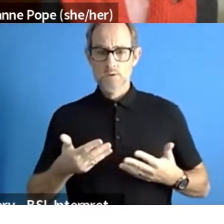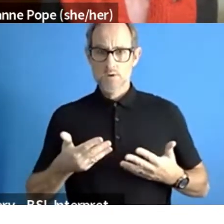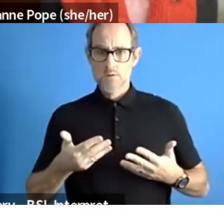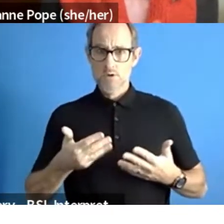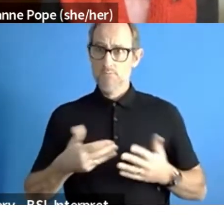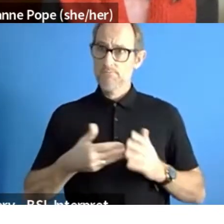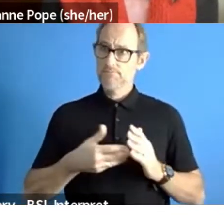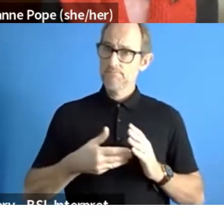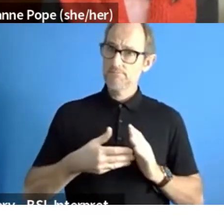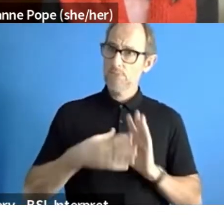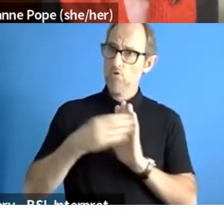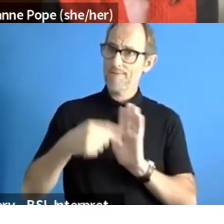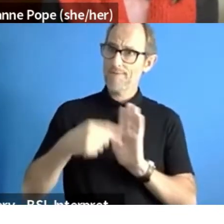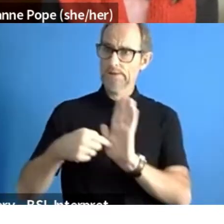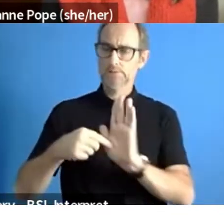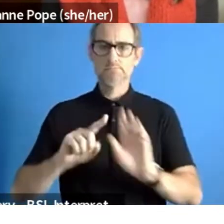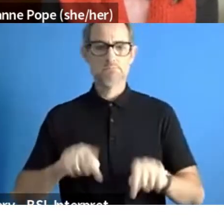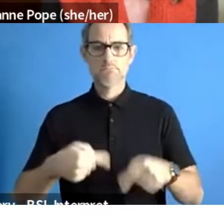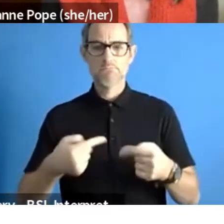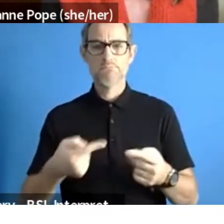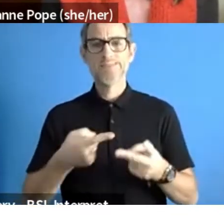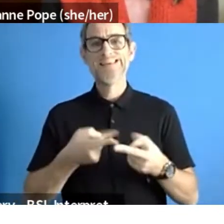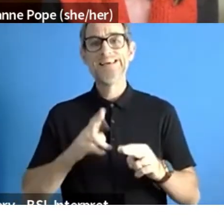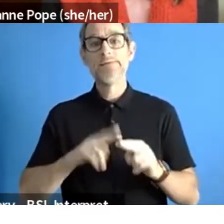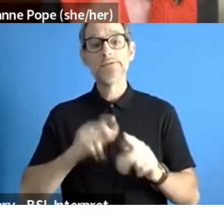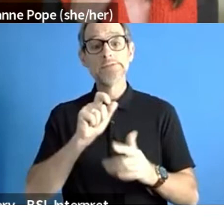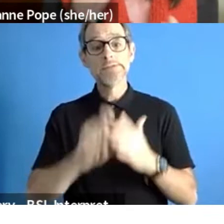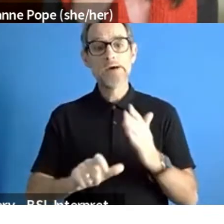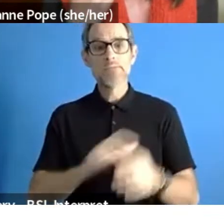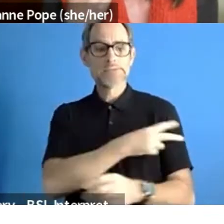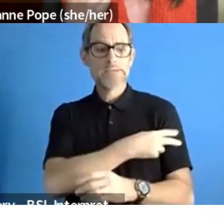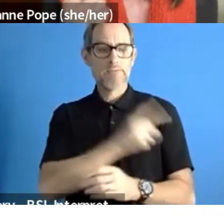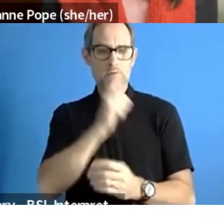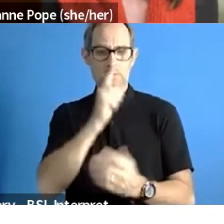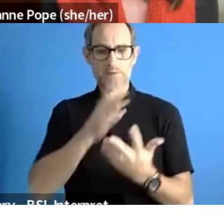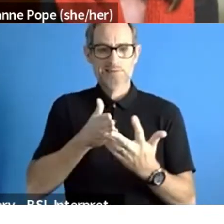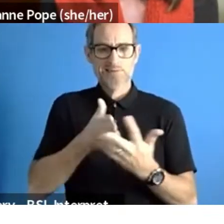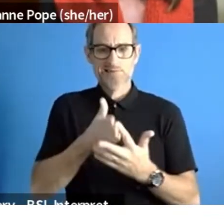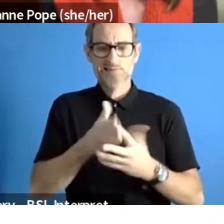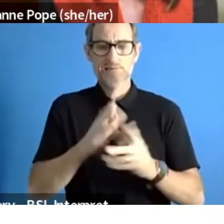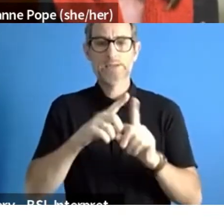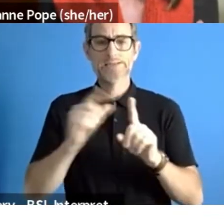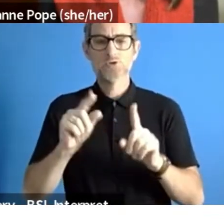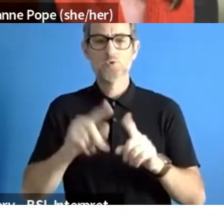colleagues are excluded from using our digital tools, which are essential.